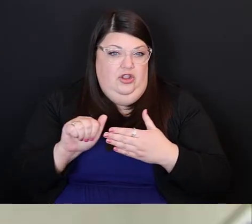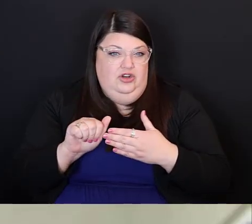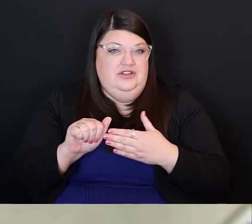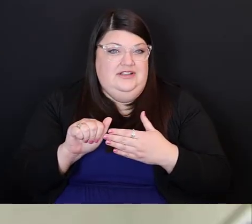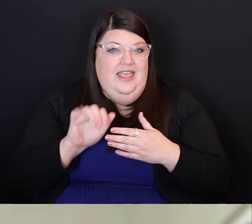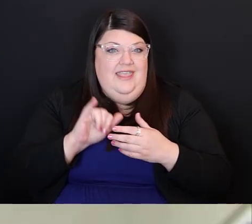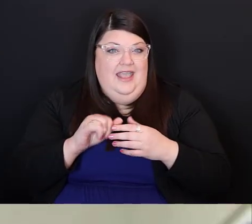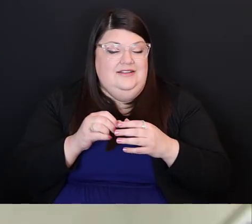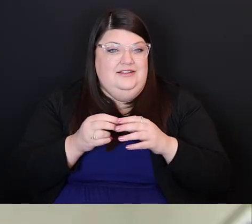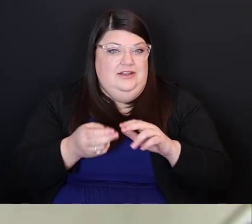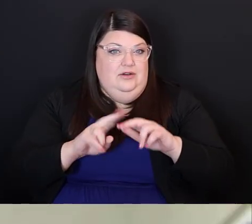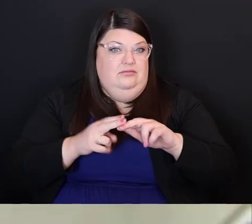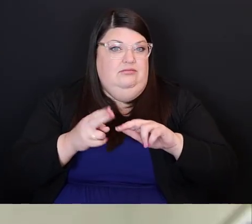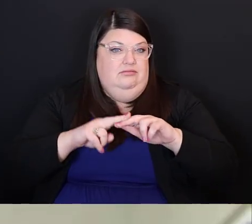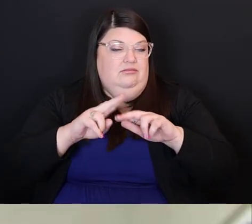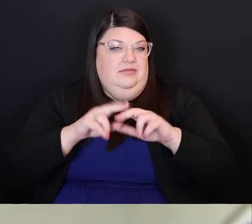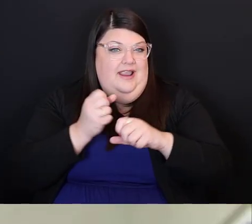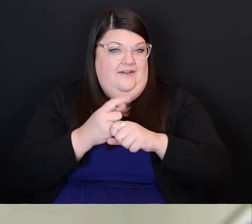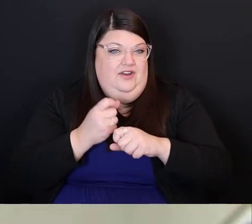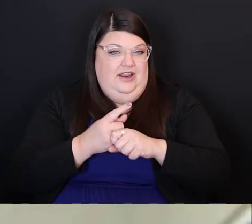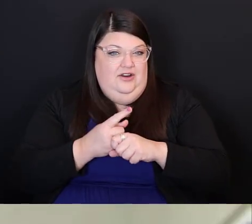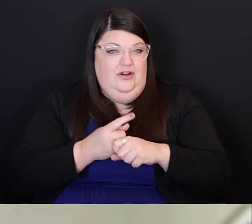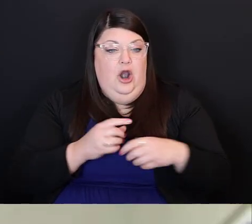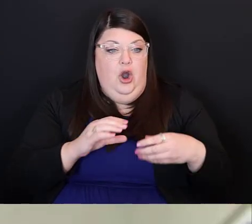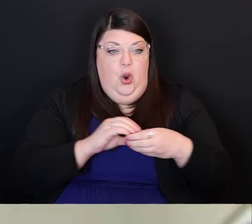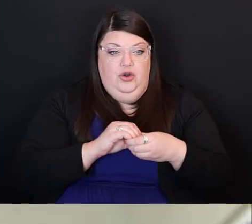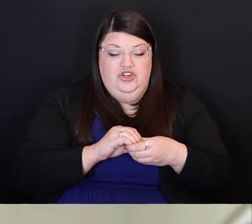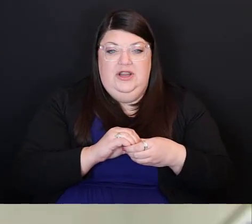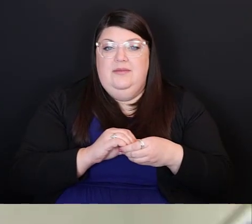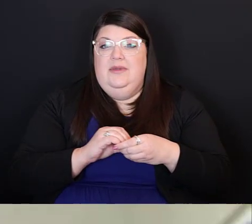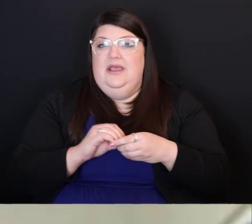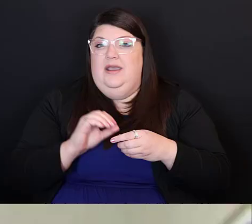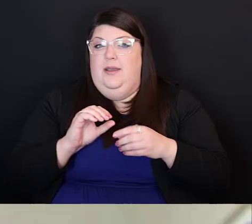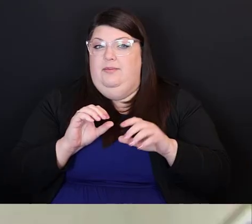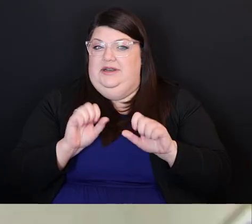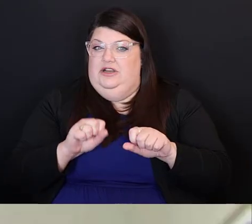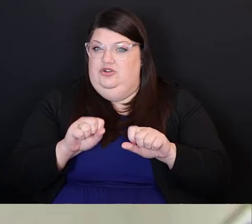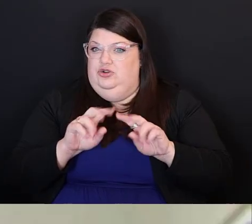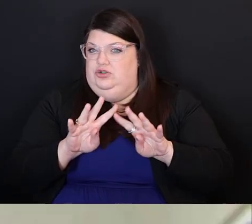And our ownership and Market potential survey found that three in 10 households